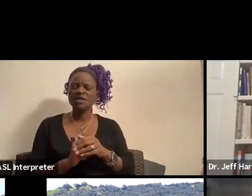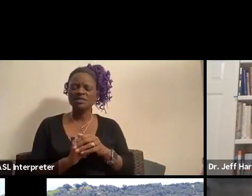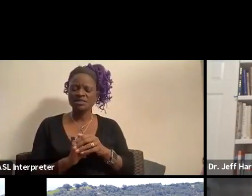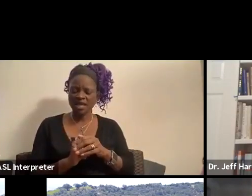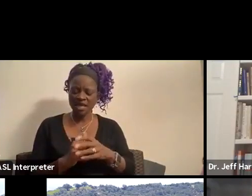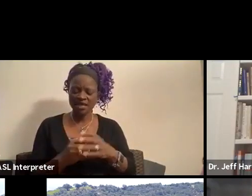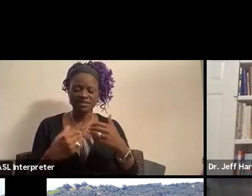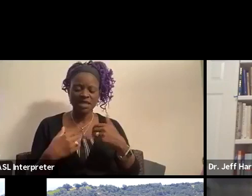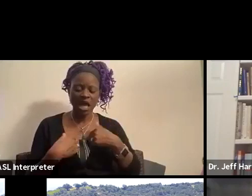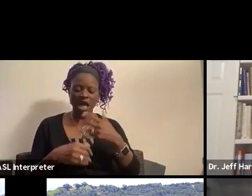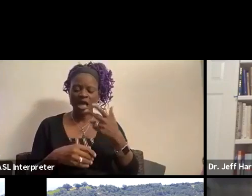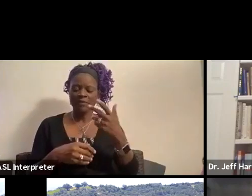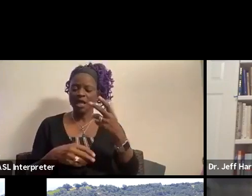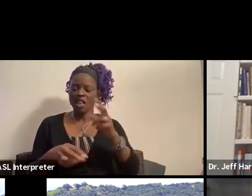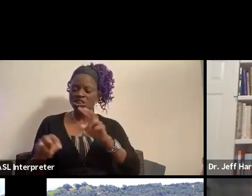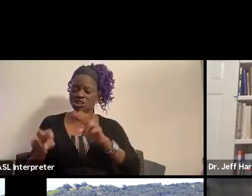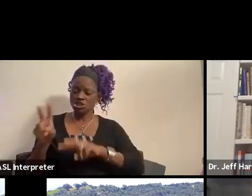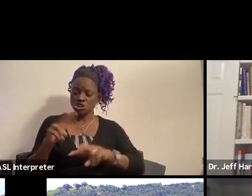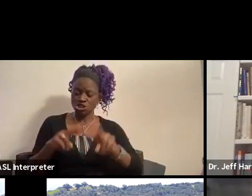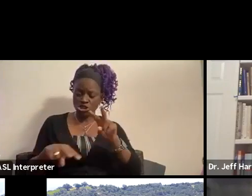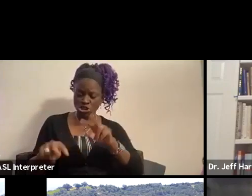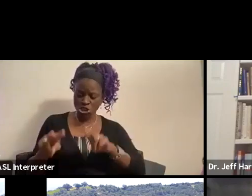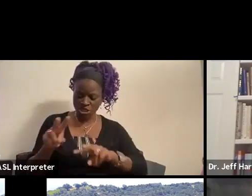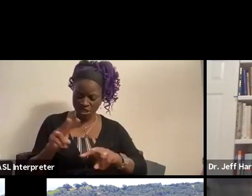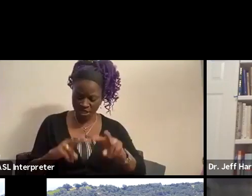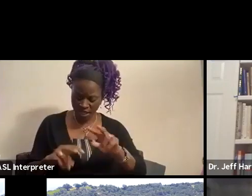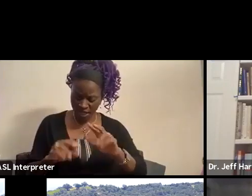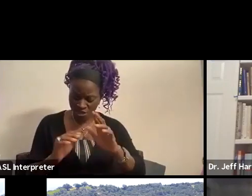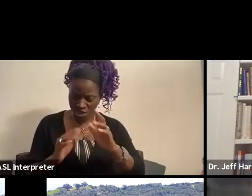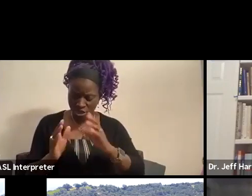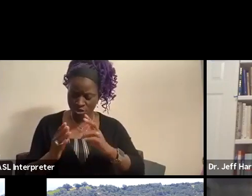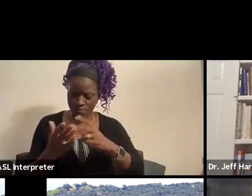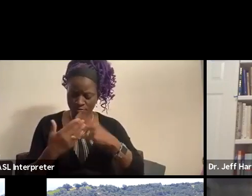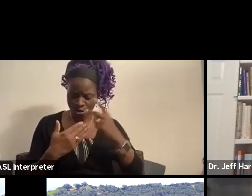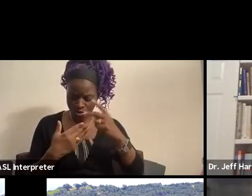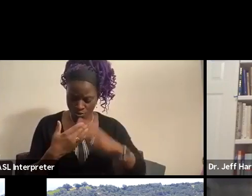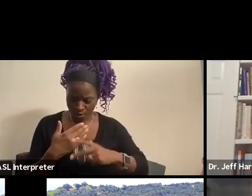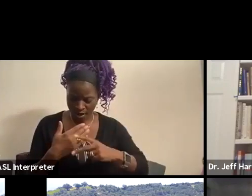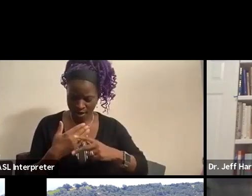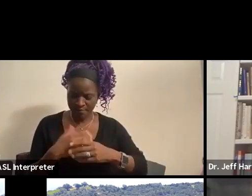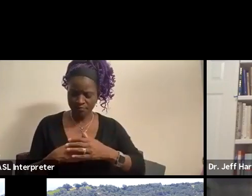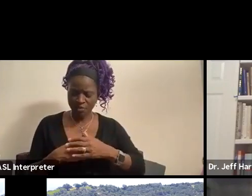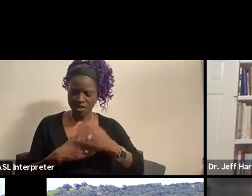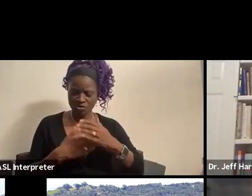how out of our creative program for marcescens have both